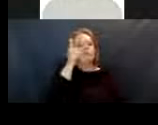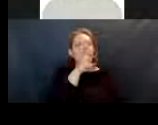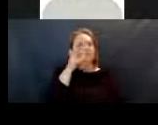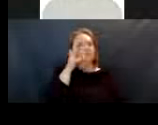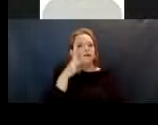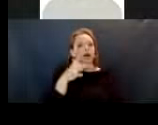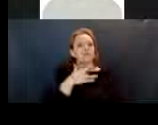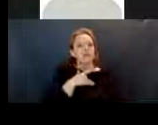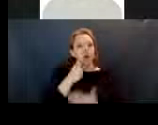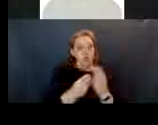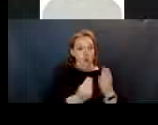these fields.